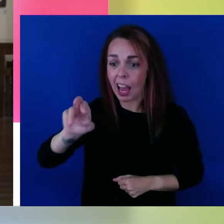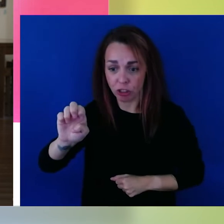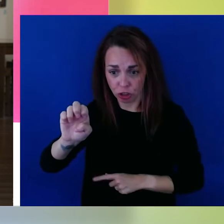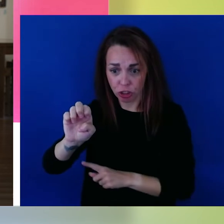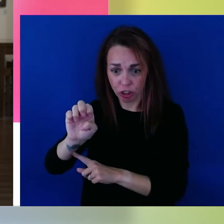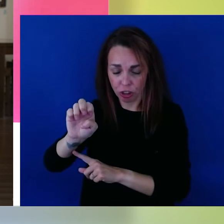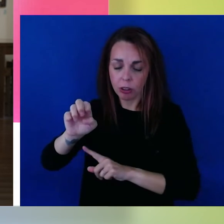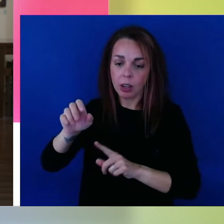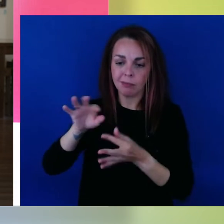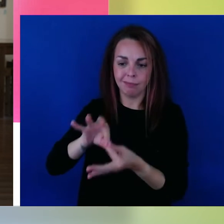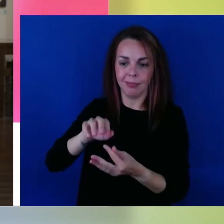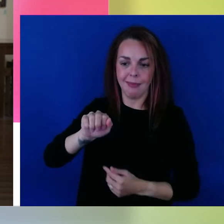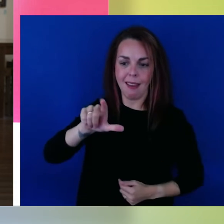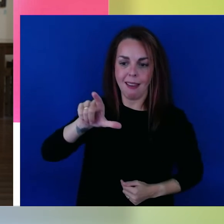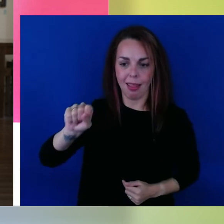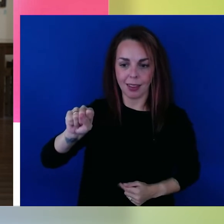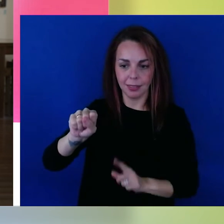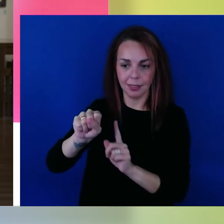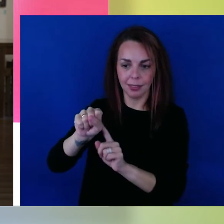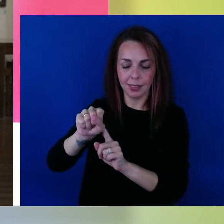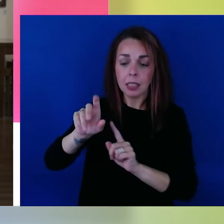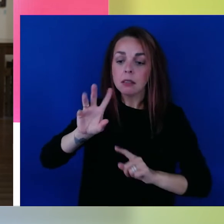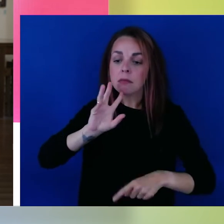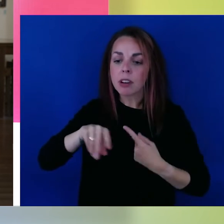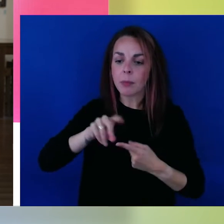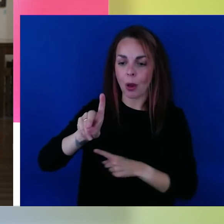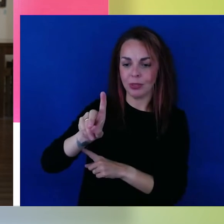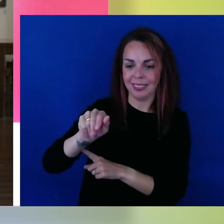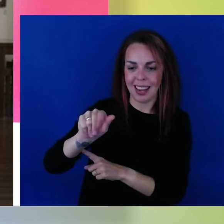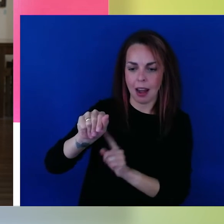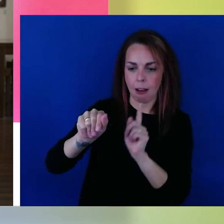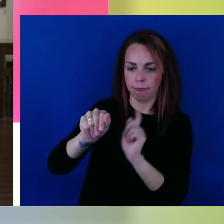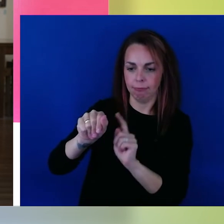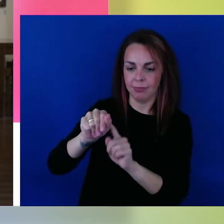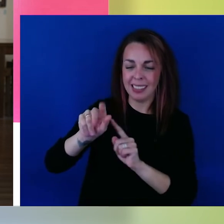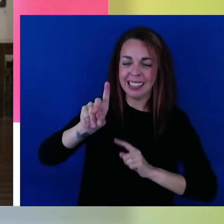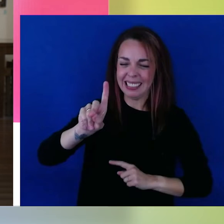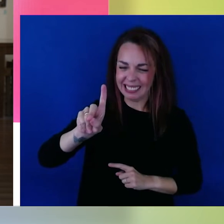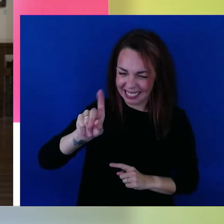and data is kind of the critical element that then you can help to determine markers.